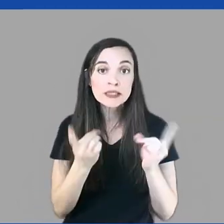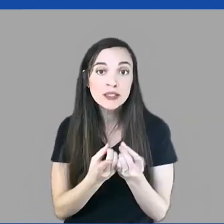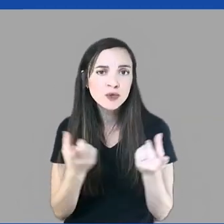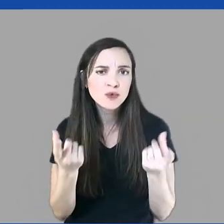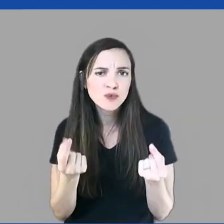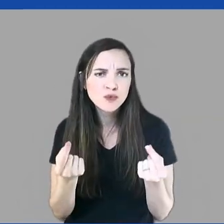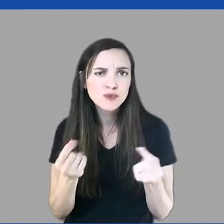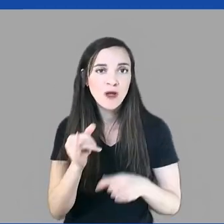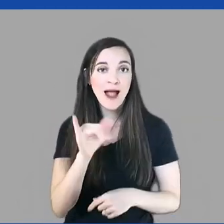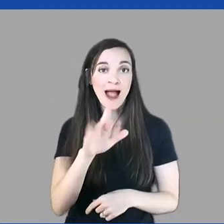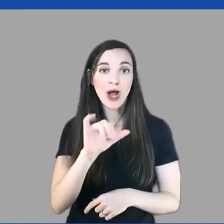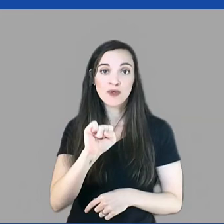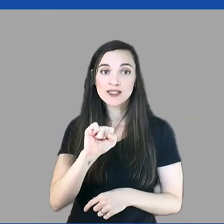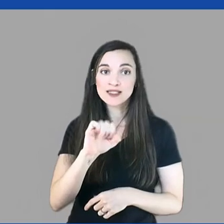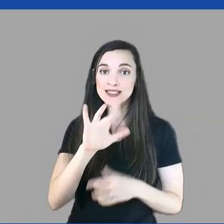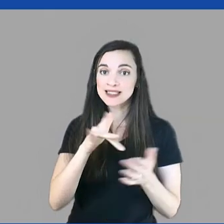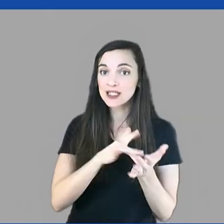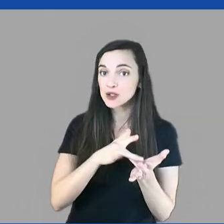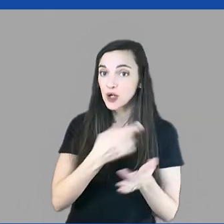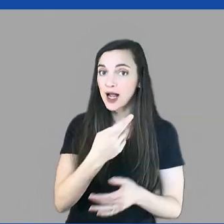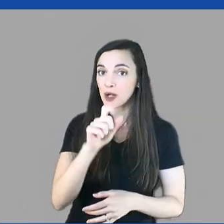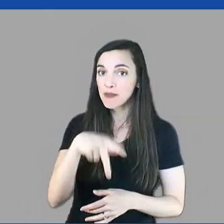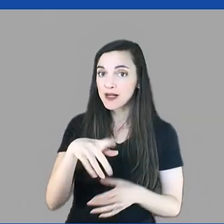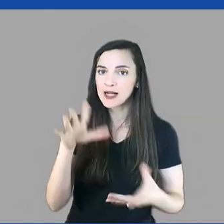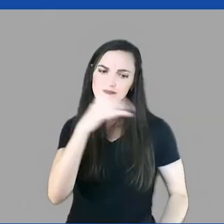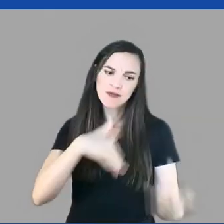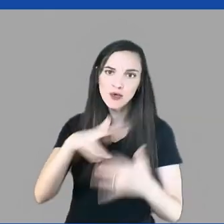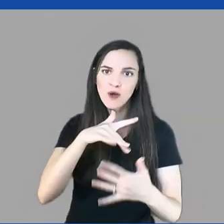to visit the Iris Center HLP interactive alignment tool…